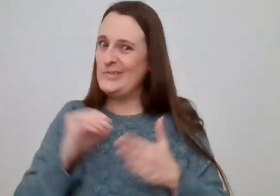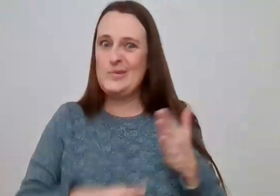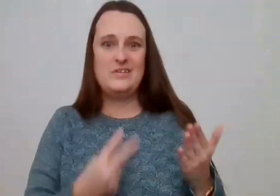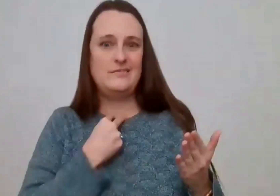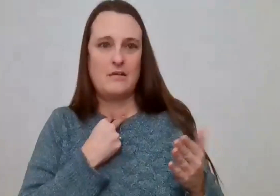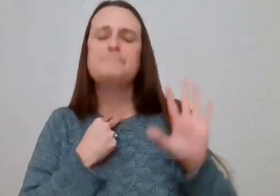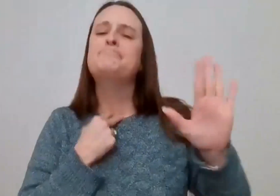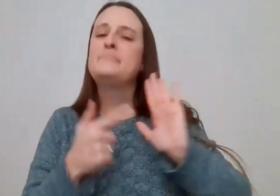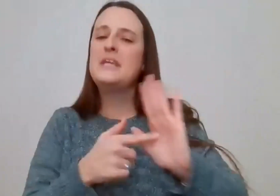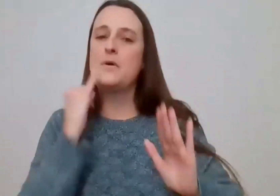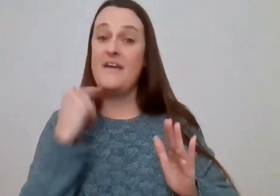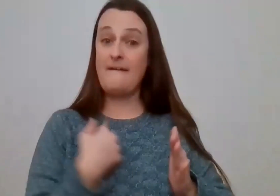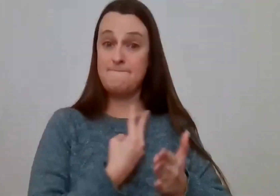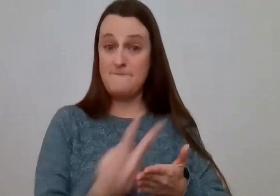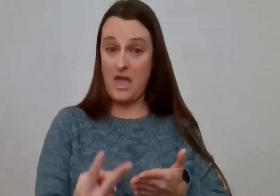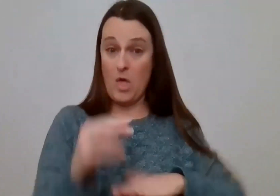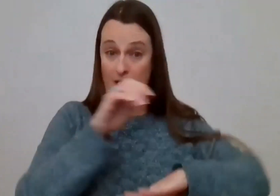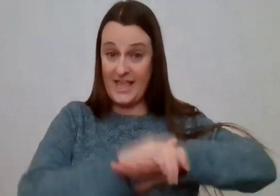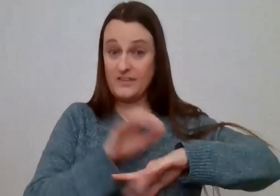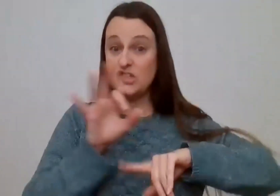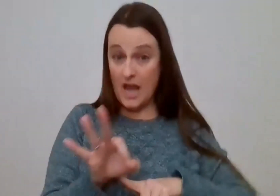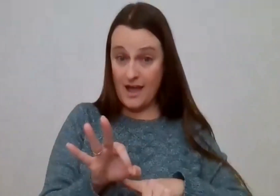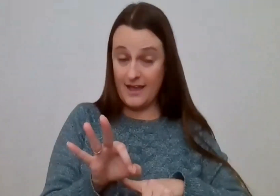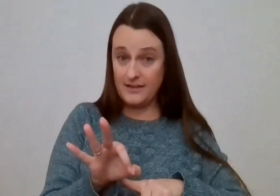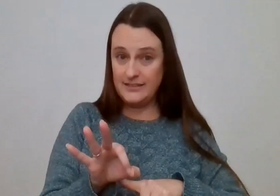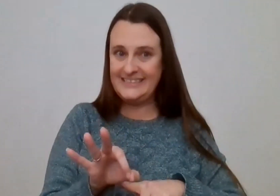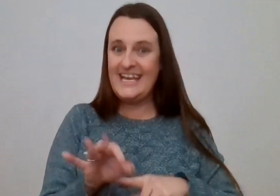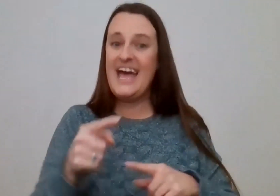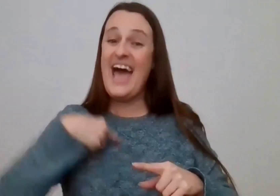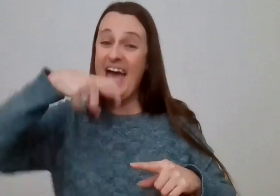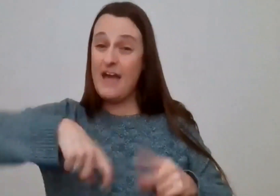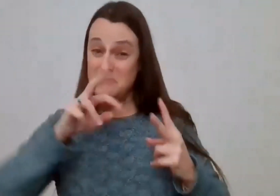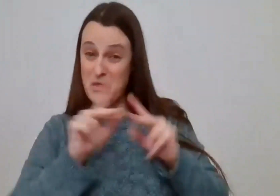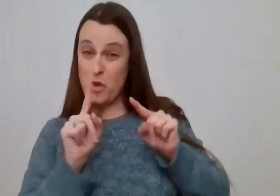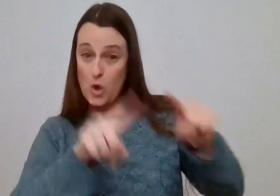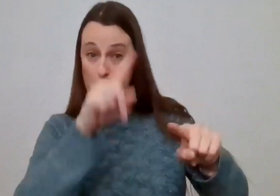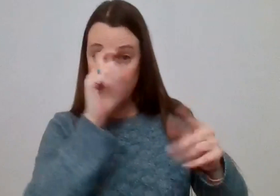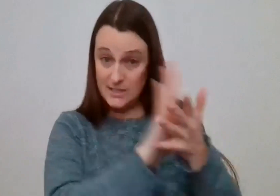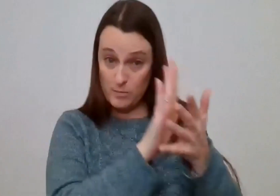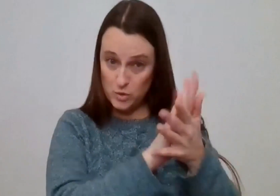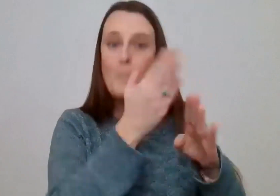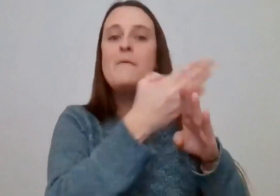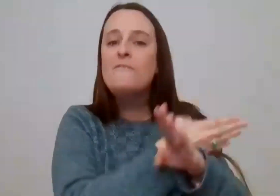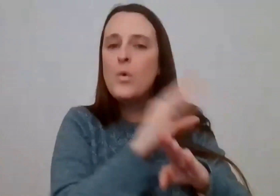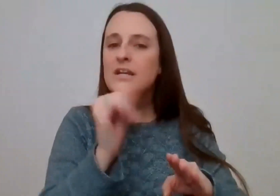9 as a 9th grader i'd either have to go to summer school before inc before 10th grade or with this